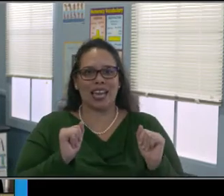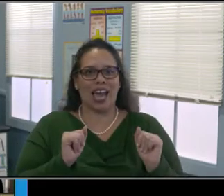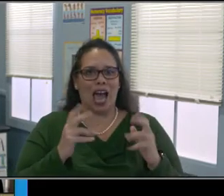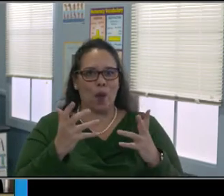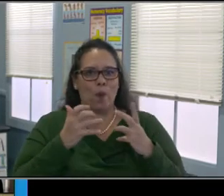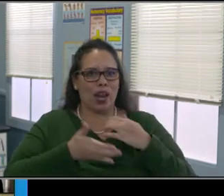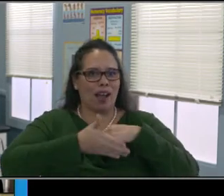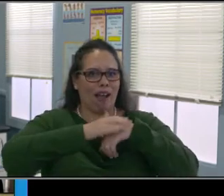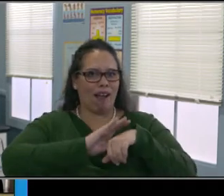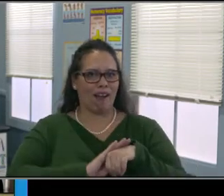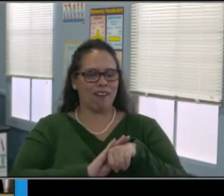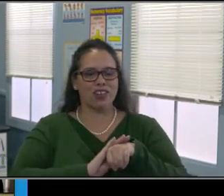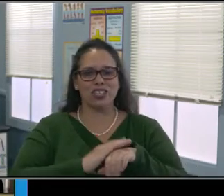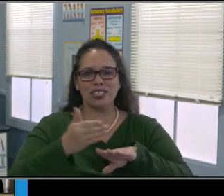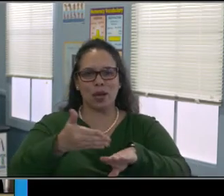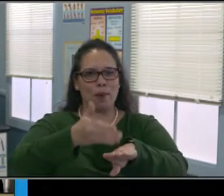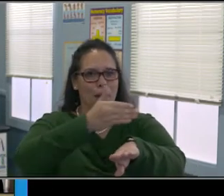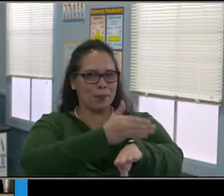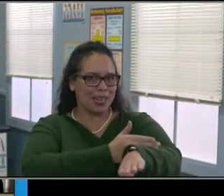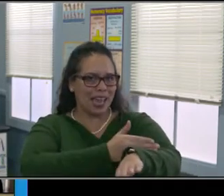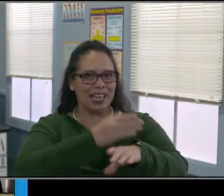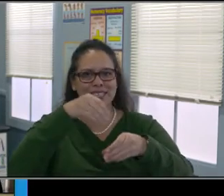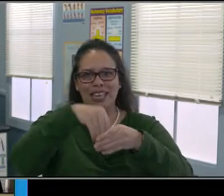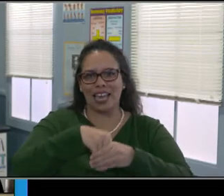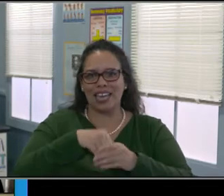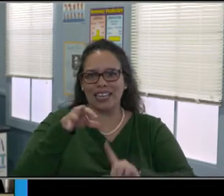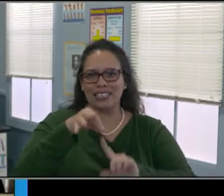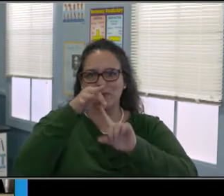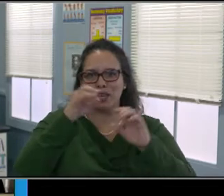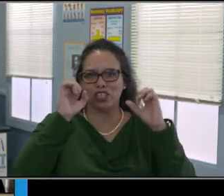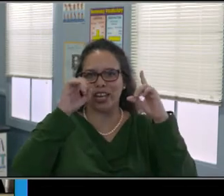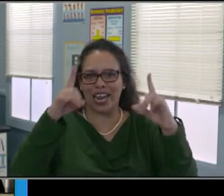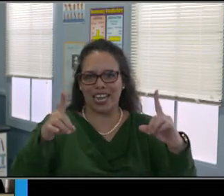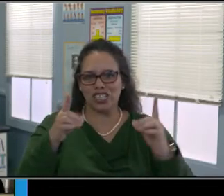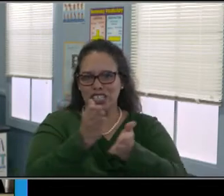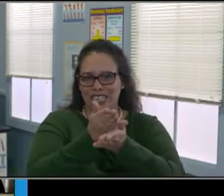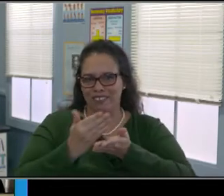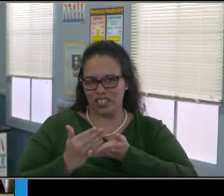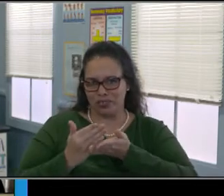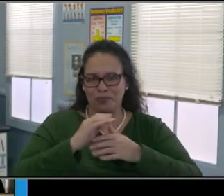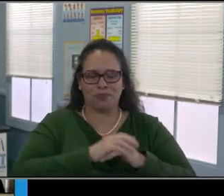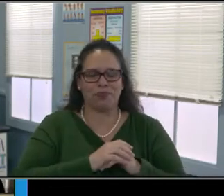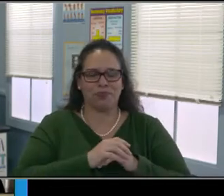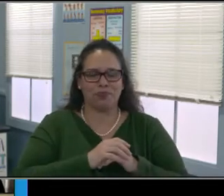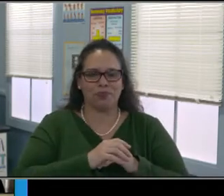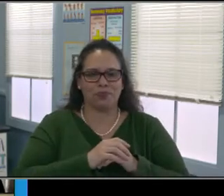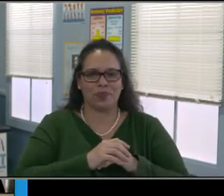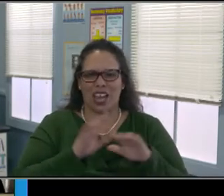Hey, everybody. Good to see you again, like Dr. Simon said. For those of you who were able